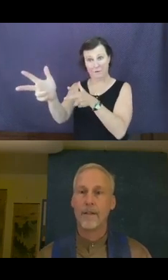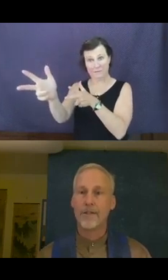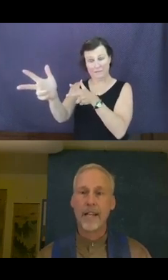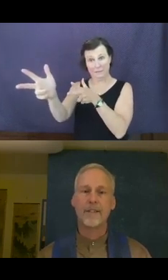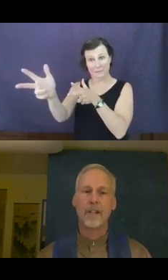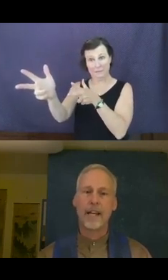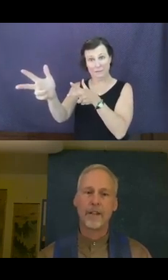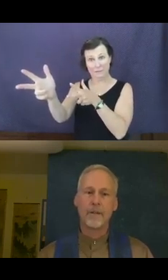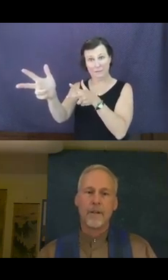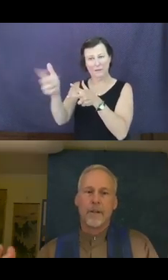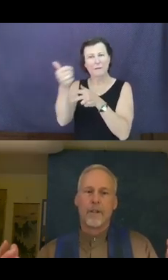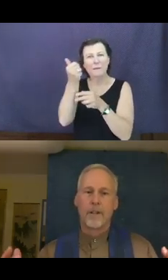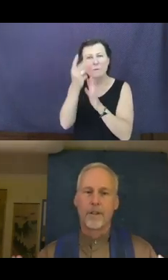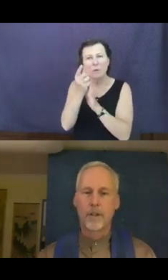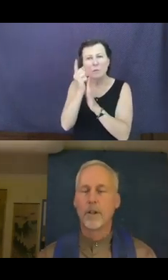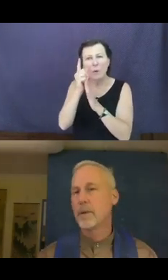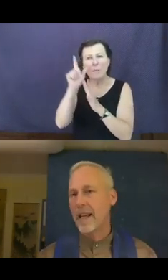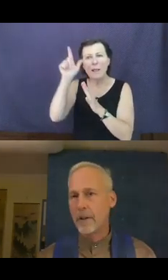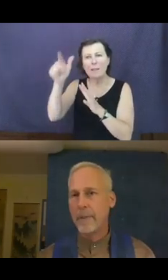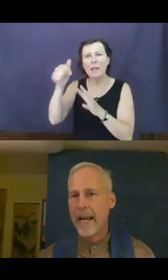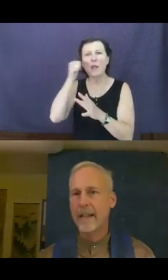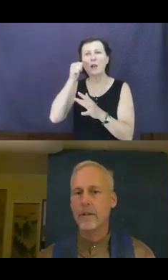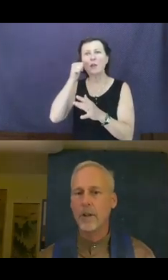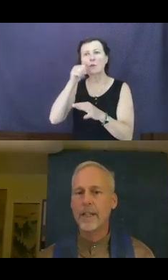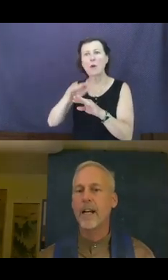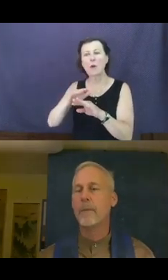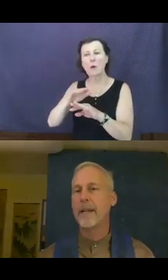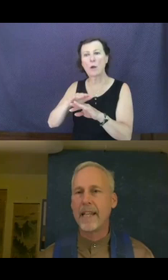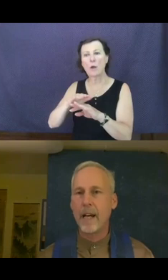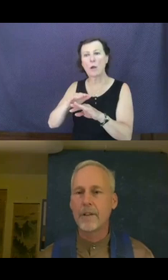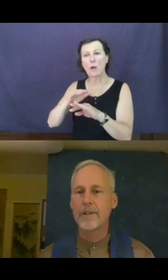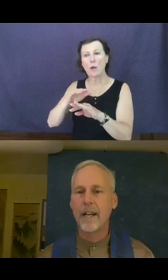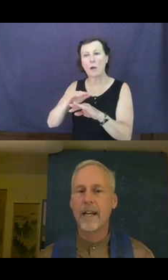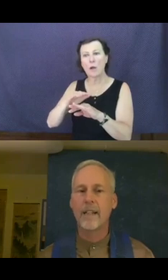Seconds later the girl was on her back looking up at the underside